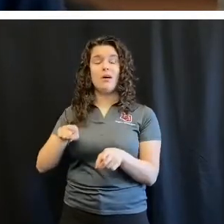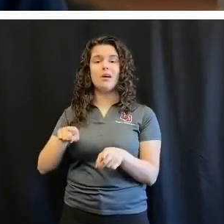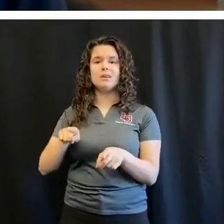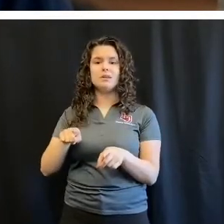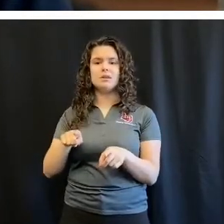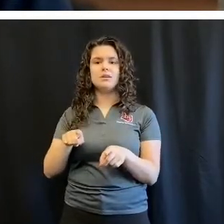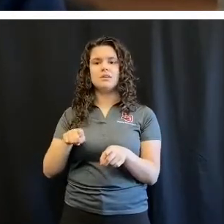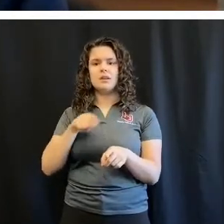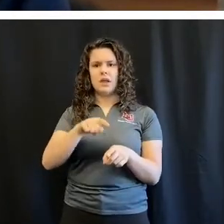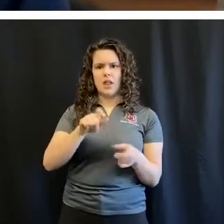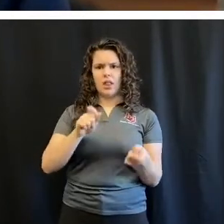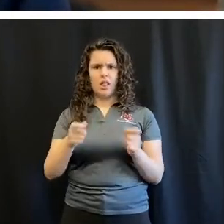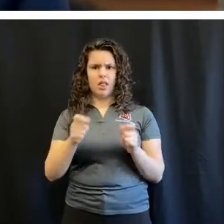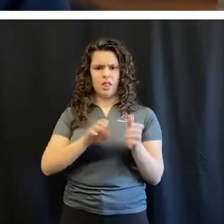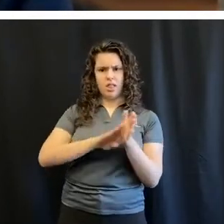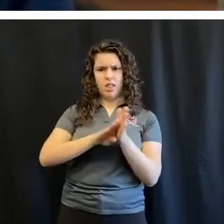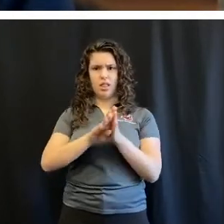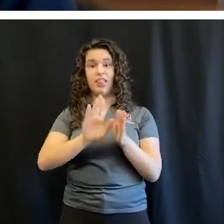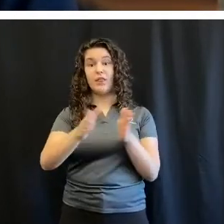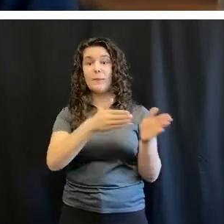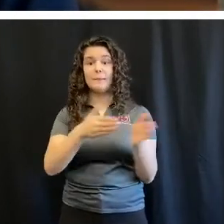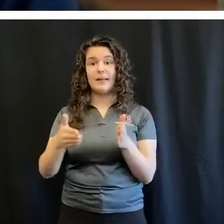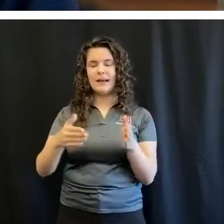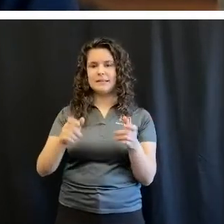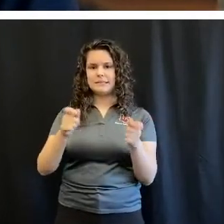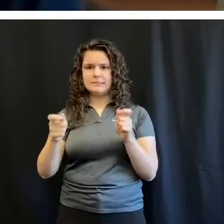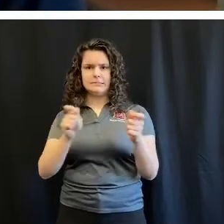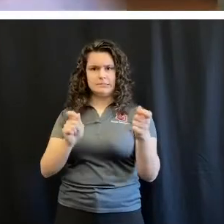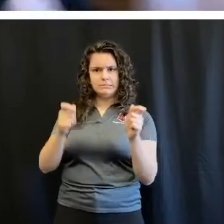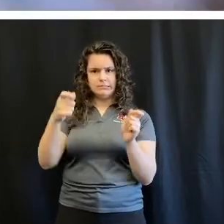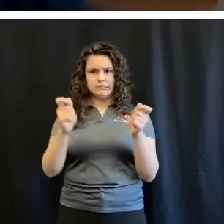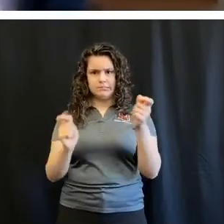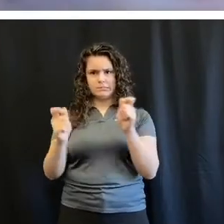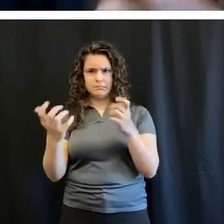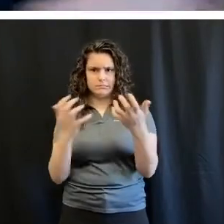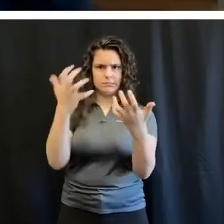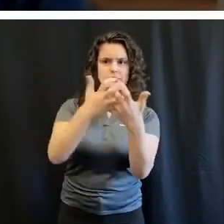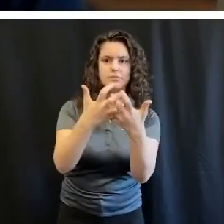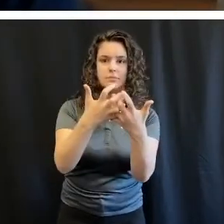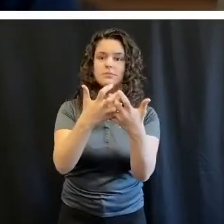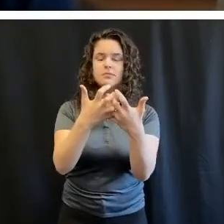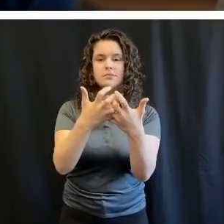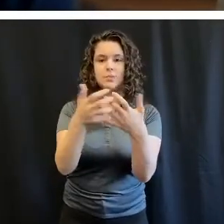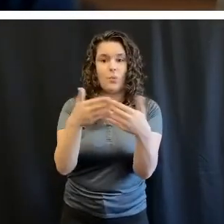of their plans as the scope and the challenge that's, are changing in front of them.